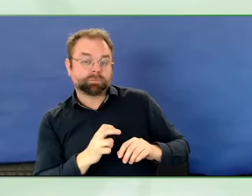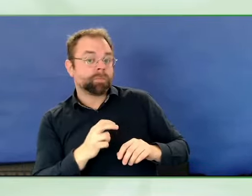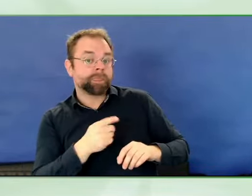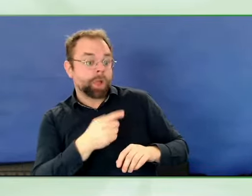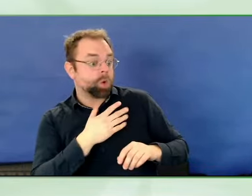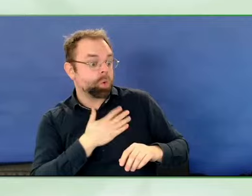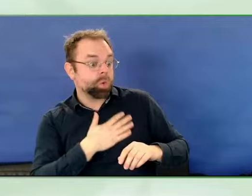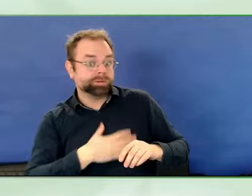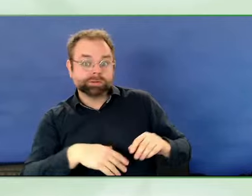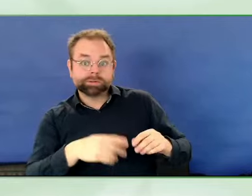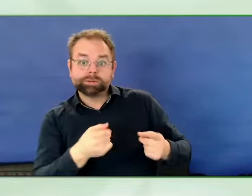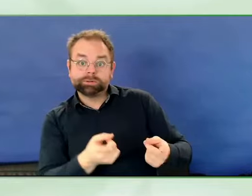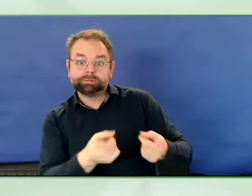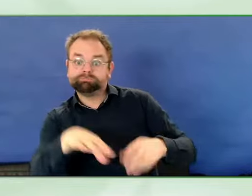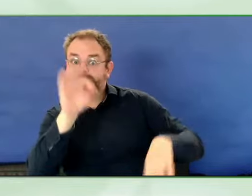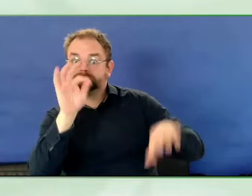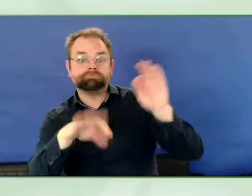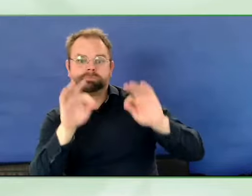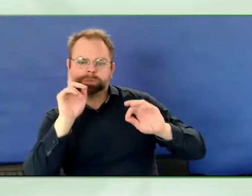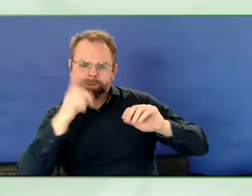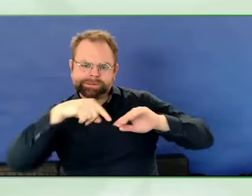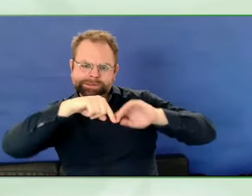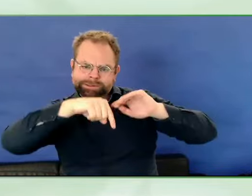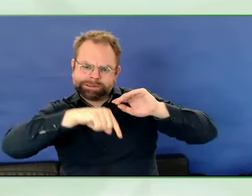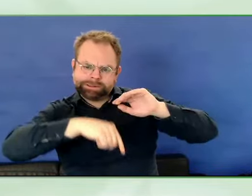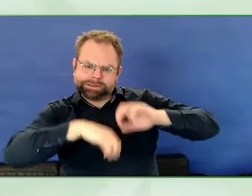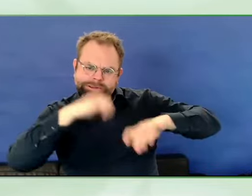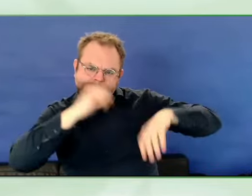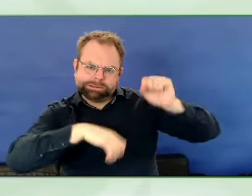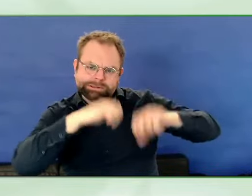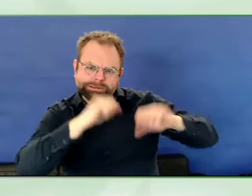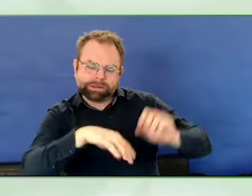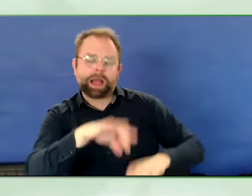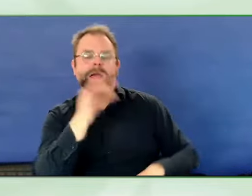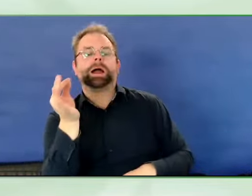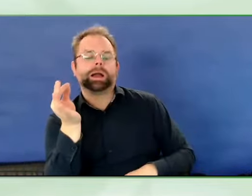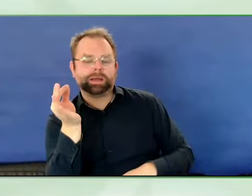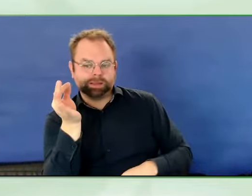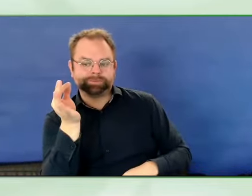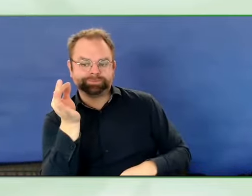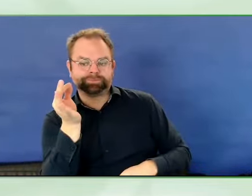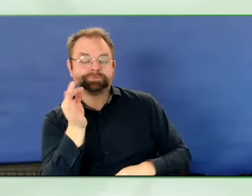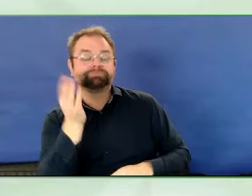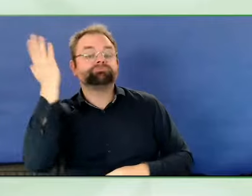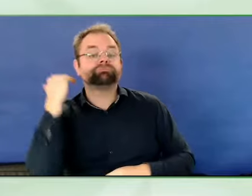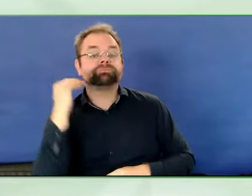I found to make our website accessible but because we are a web platform where it do